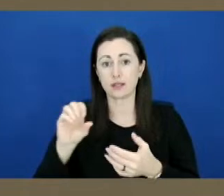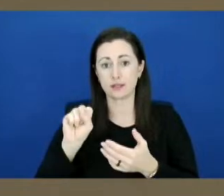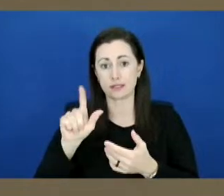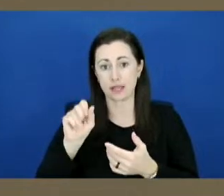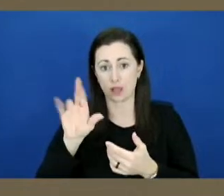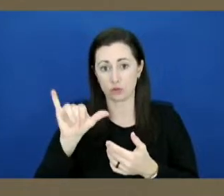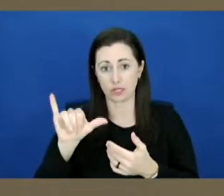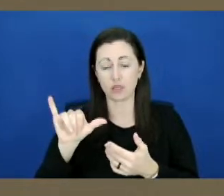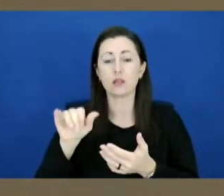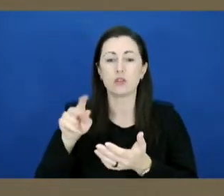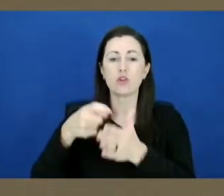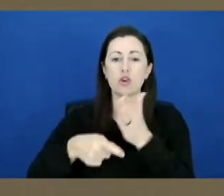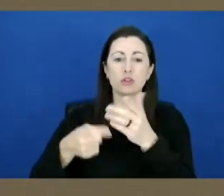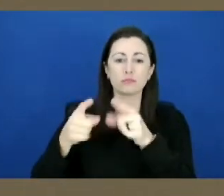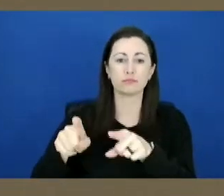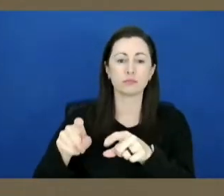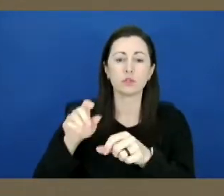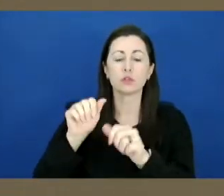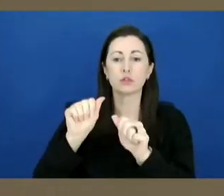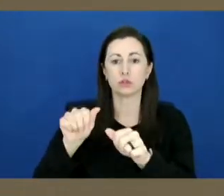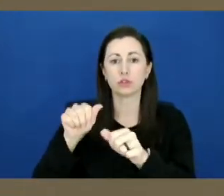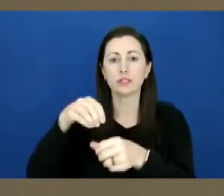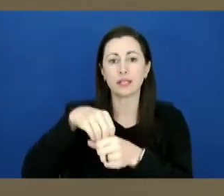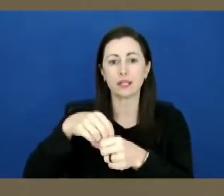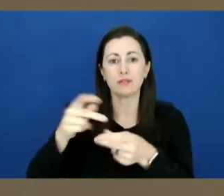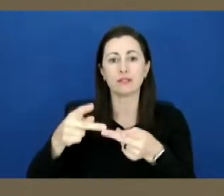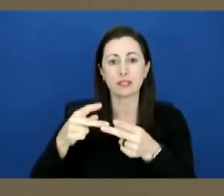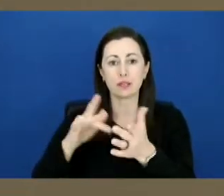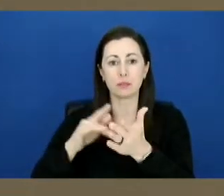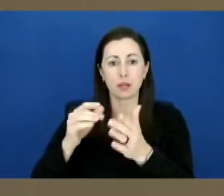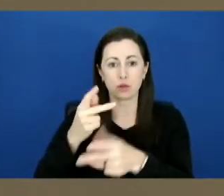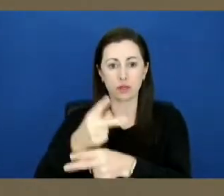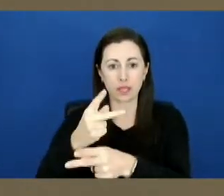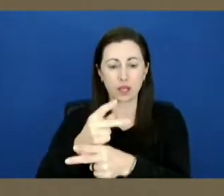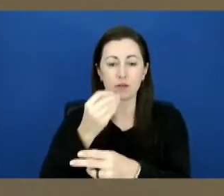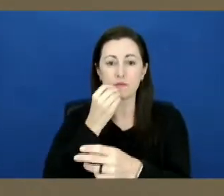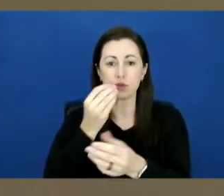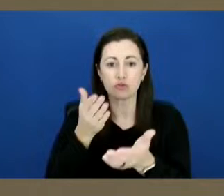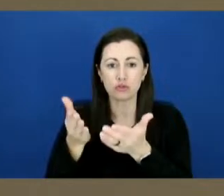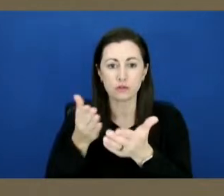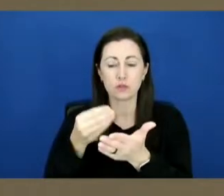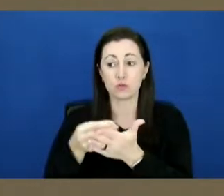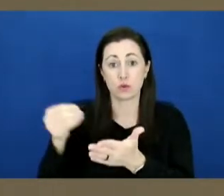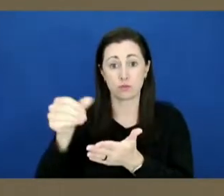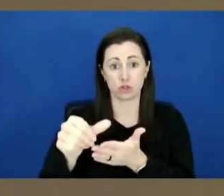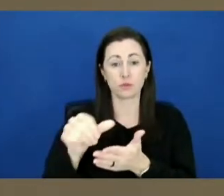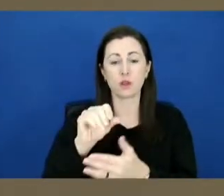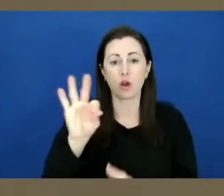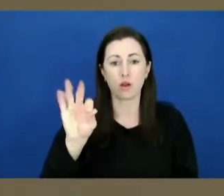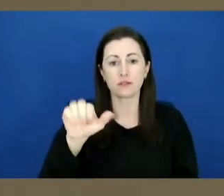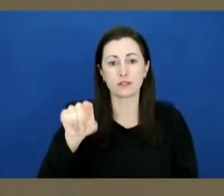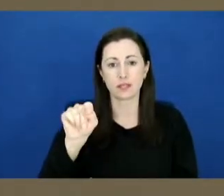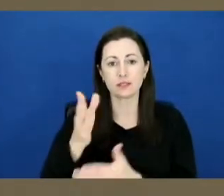AMOUNT. ASIDE FROM WAGES AND SALARIES, PAID COSTS INCURRED COULD BE